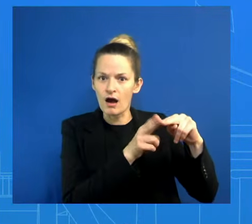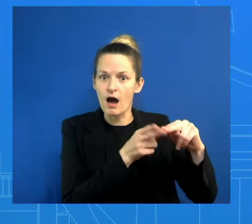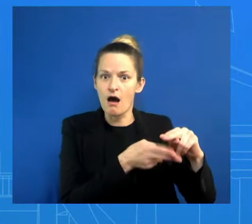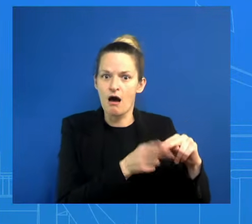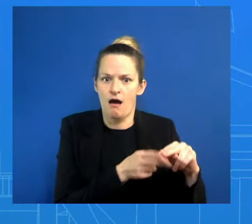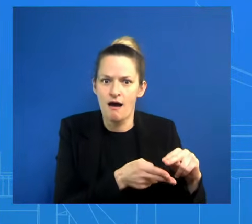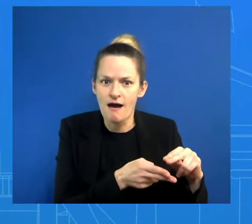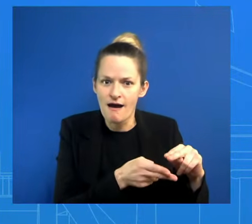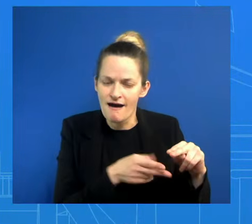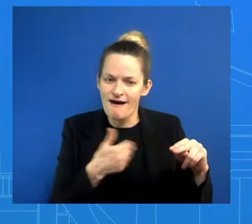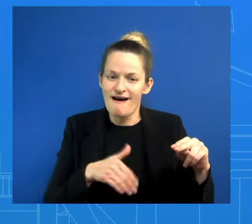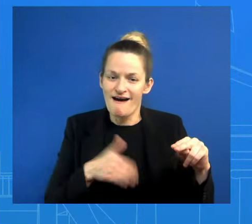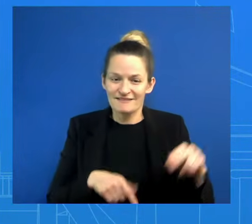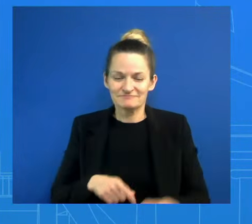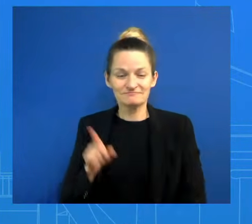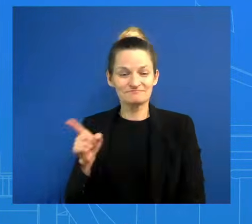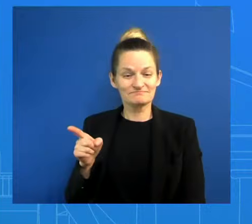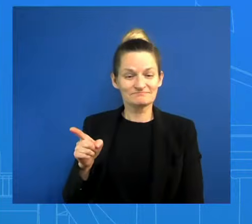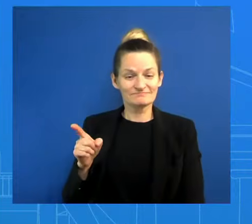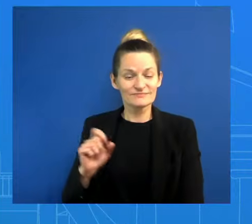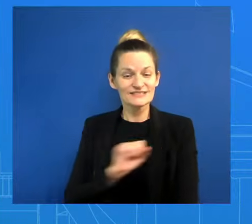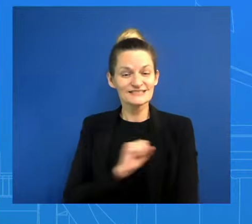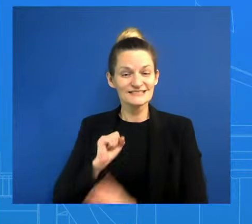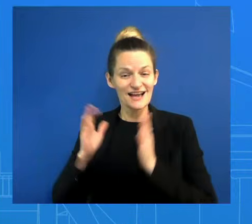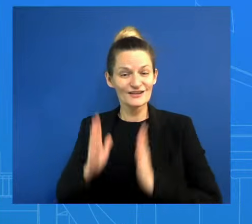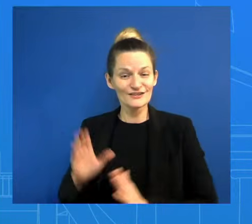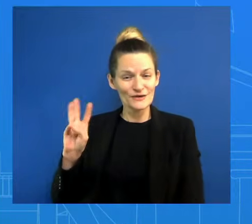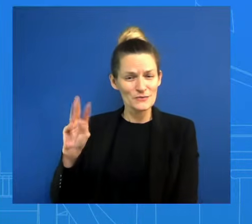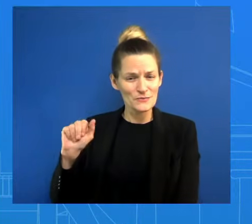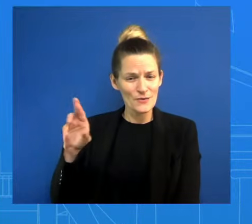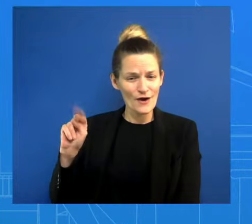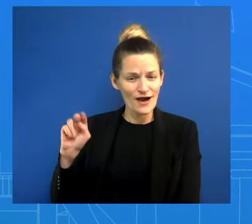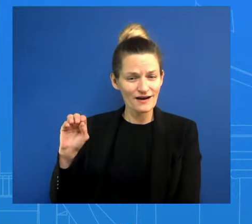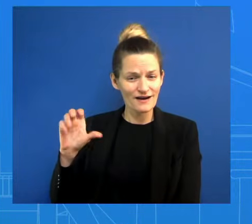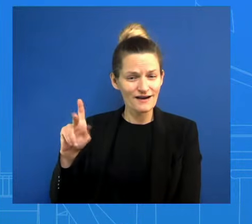We must strengthen Social Security and Medicare, lower prescription drug costs,